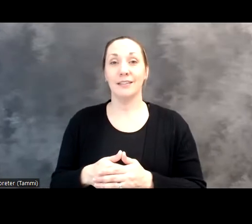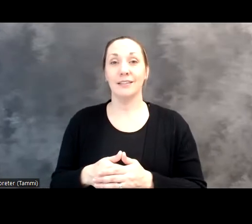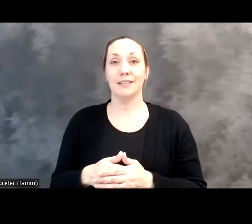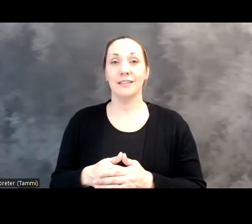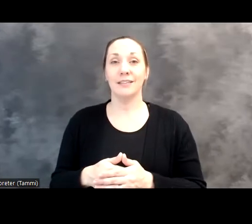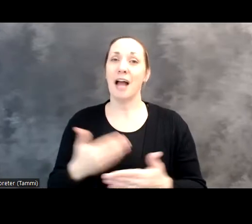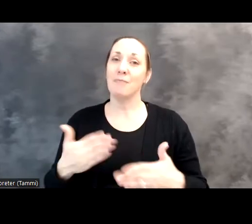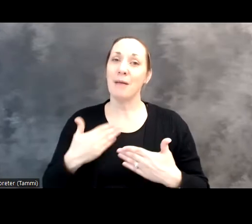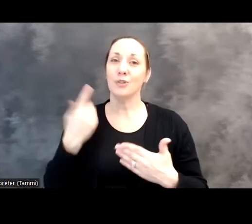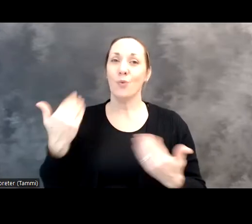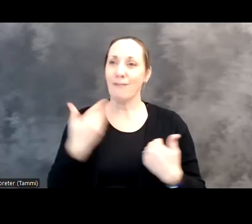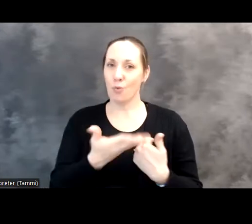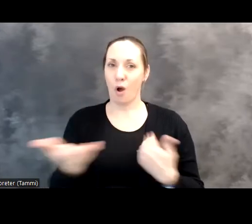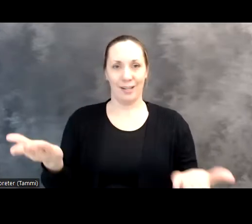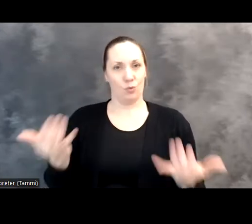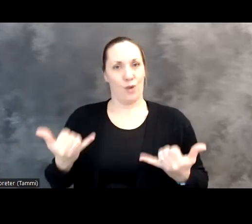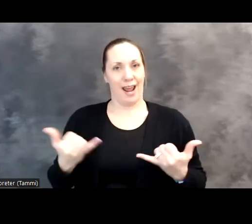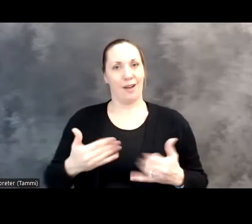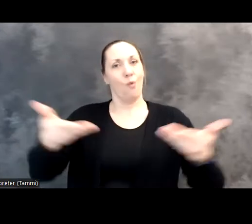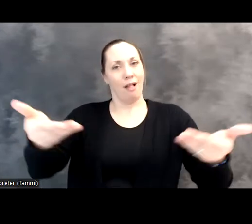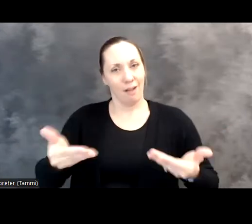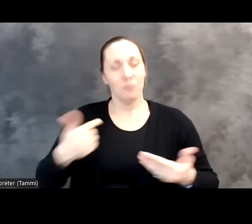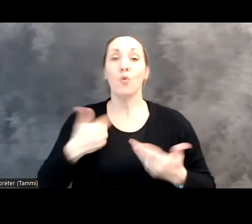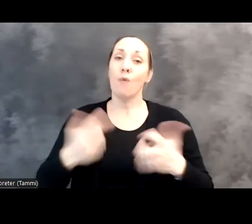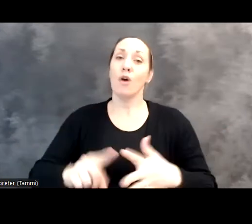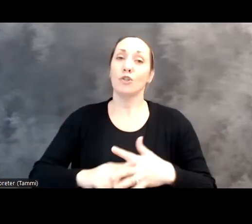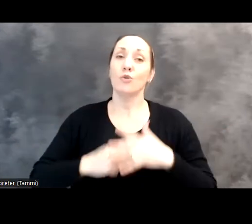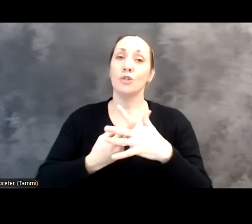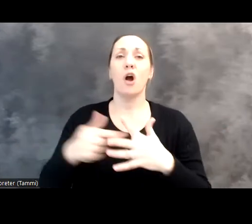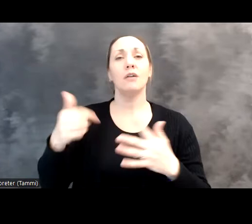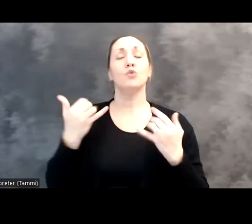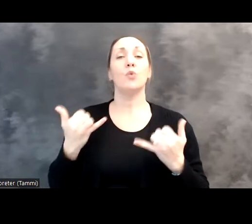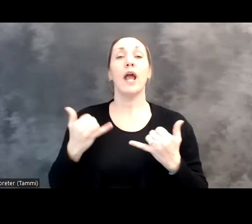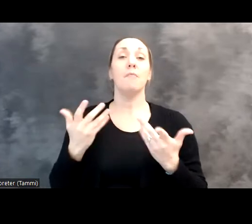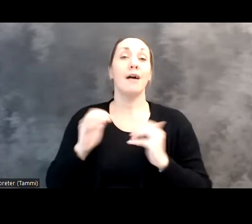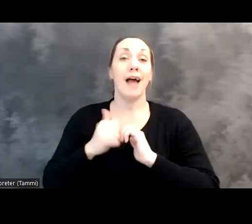Thank you, Chris. Thank you very much. Hello, everyone. Good to have you all with us today. Welcome.